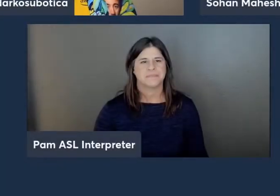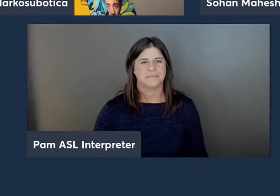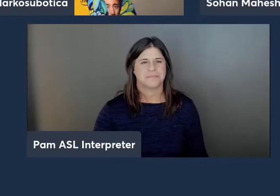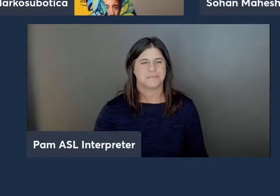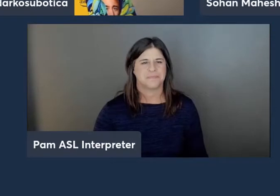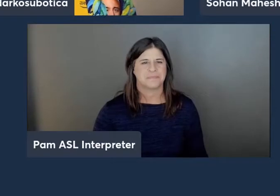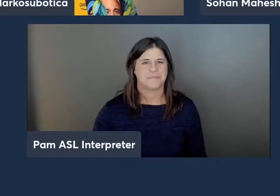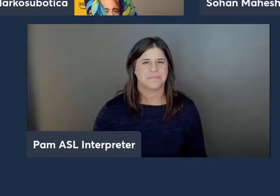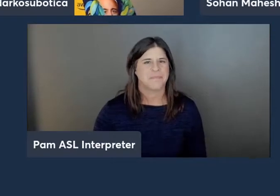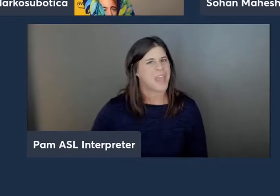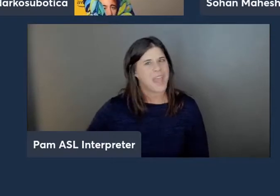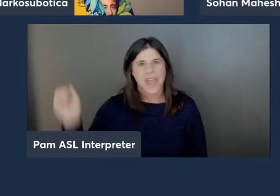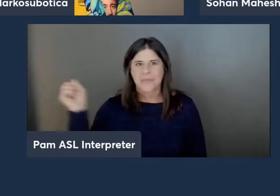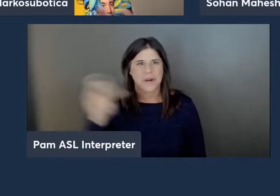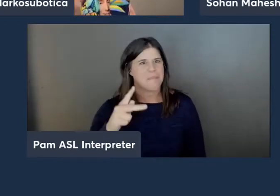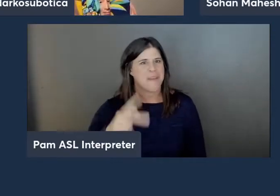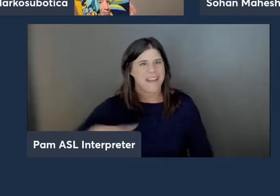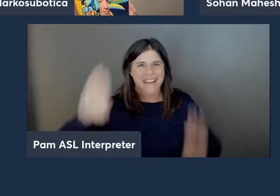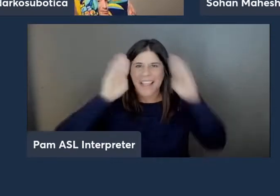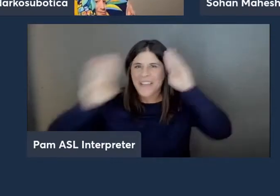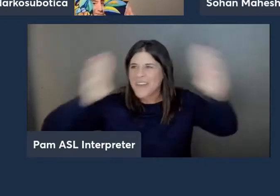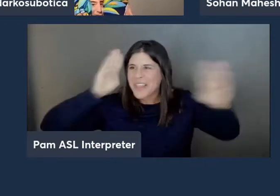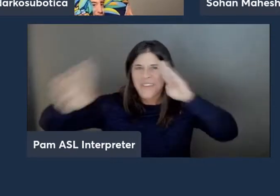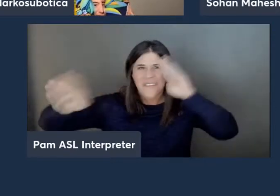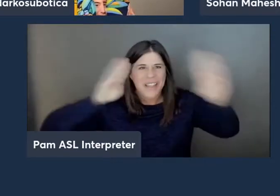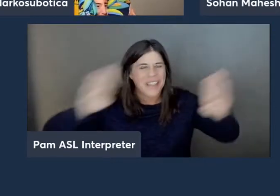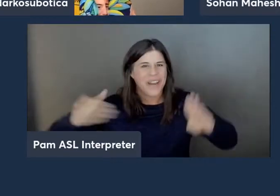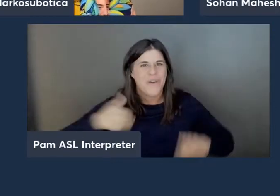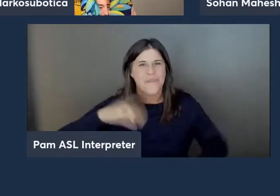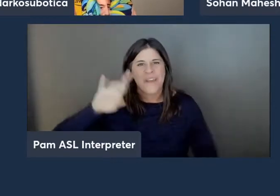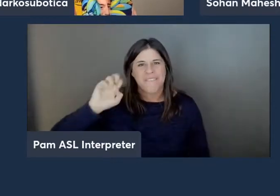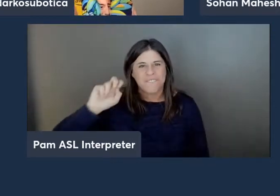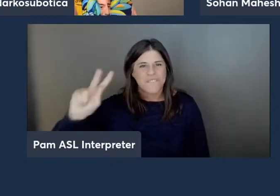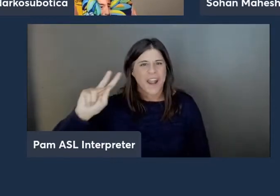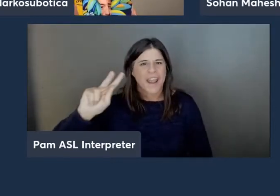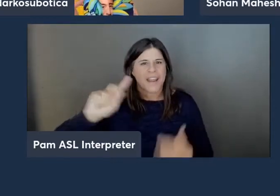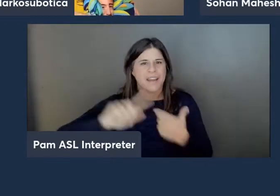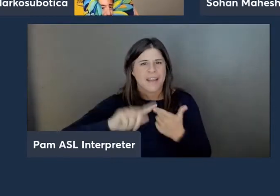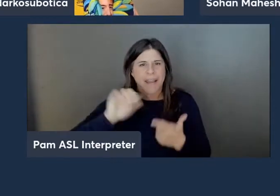And we're back. Hello, hello, hello, we have Frank and Adel here with us.